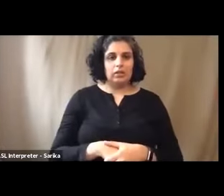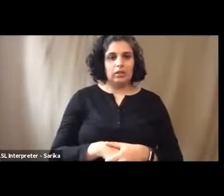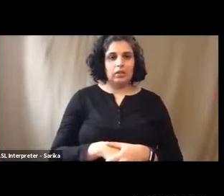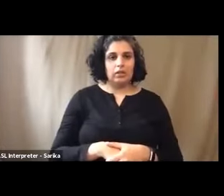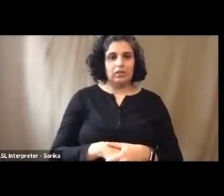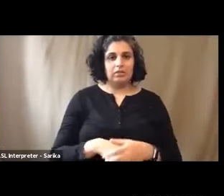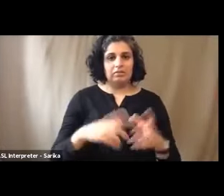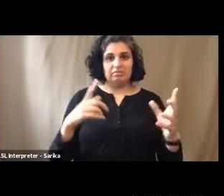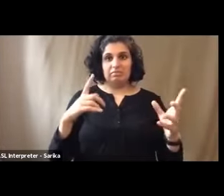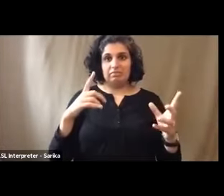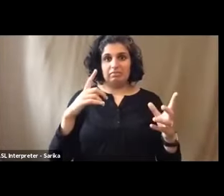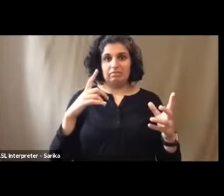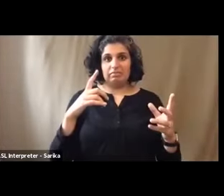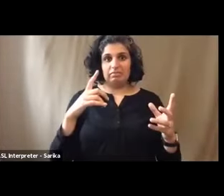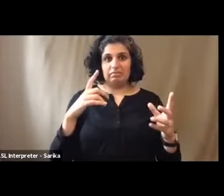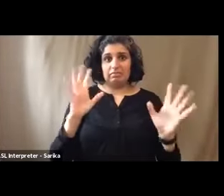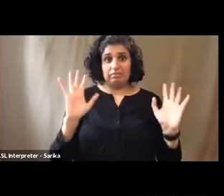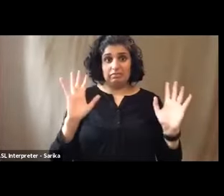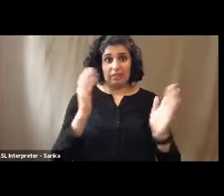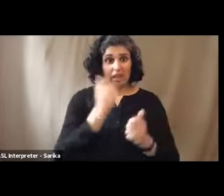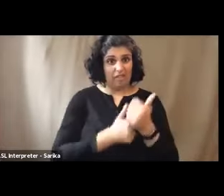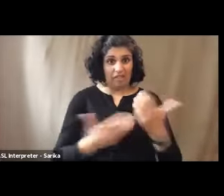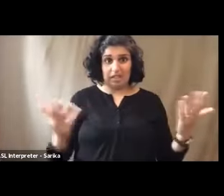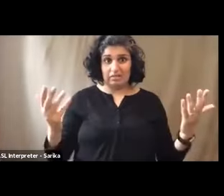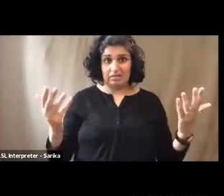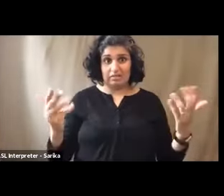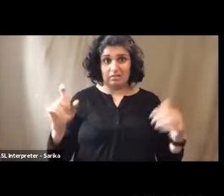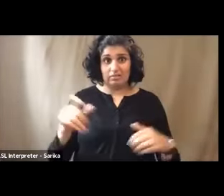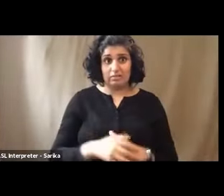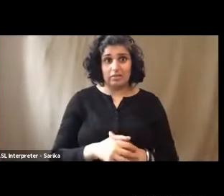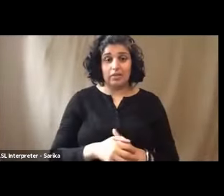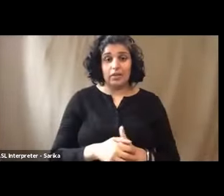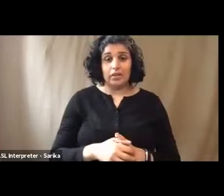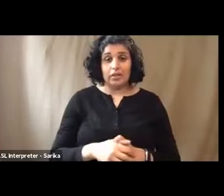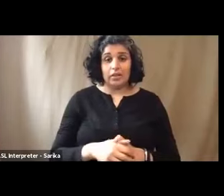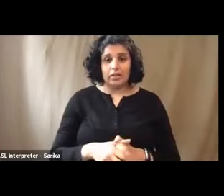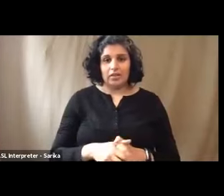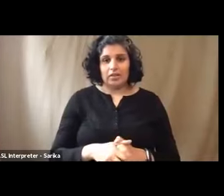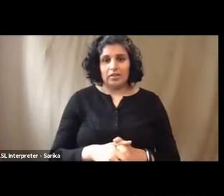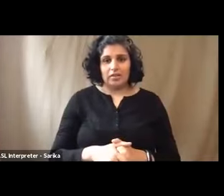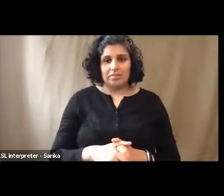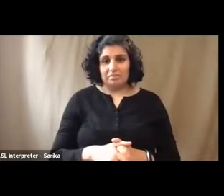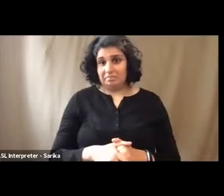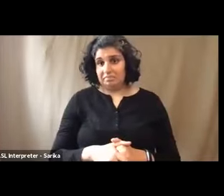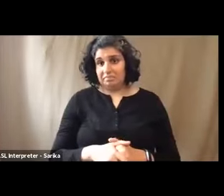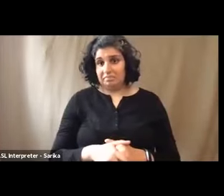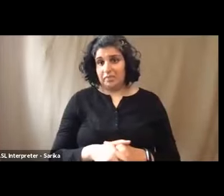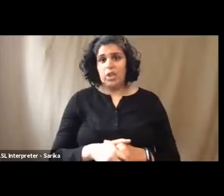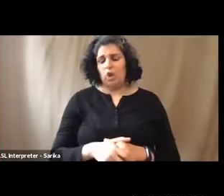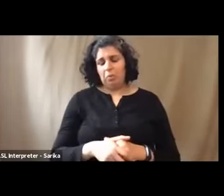Am I missing anything?